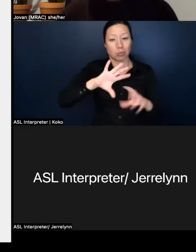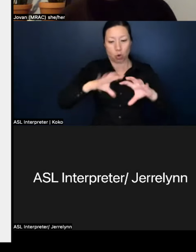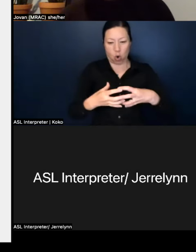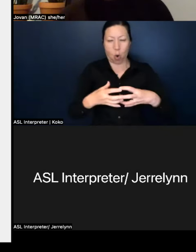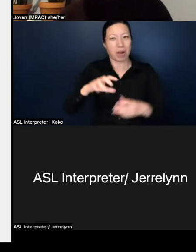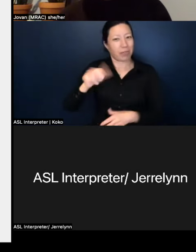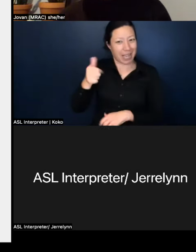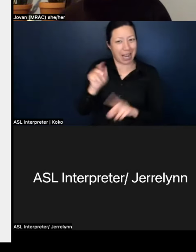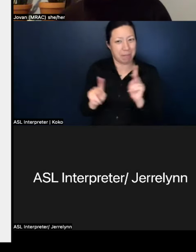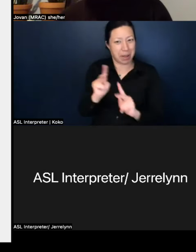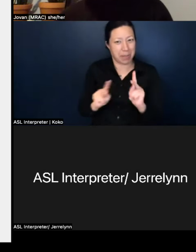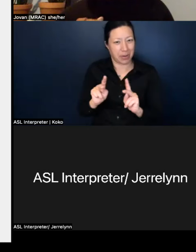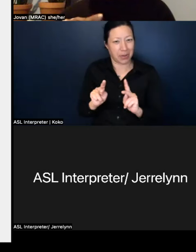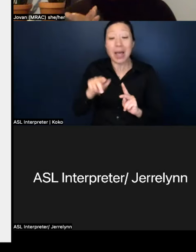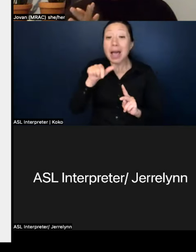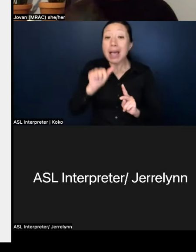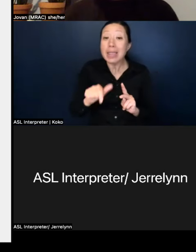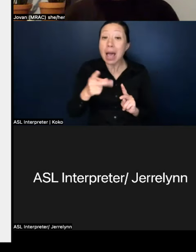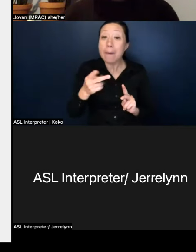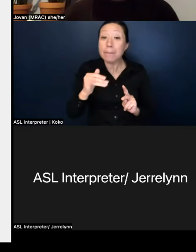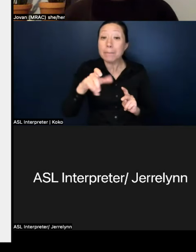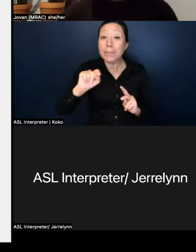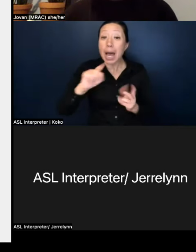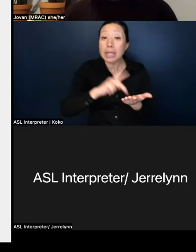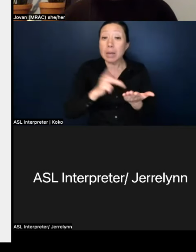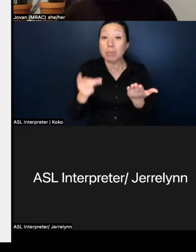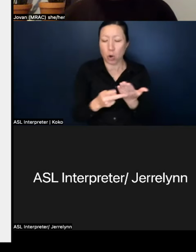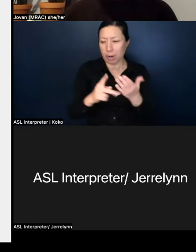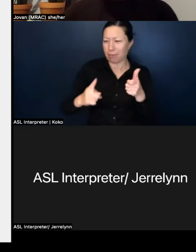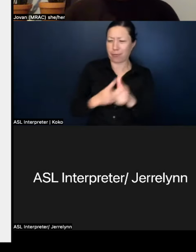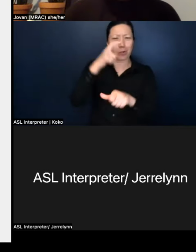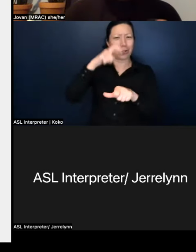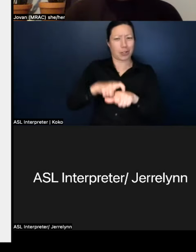It's the first time we're doing something like this. And it's the first time that we're